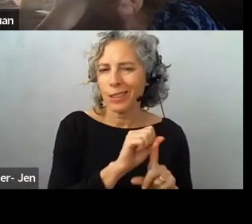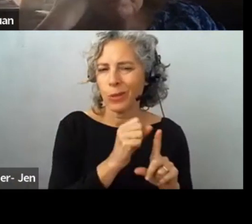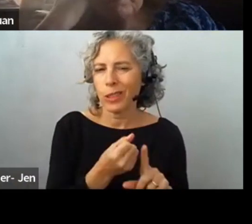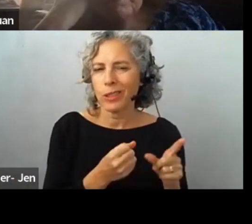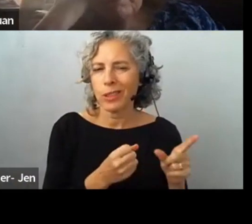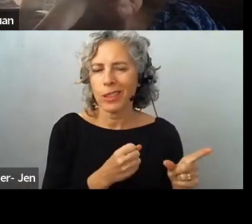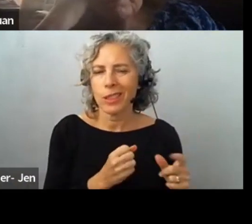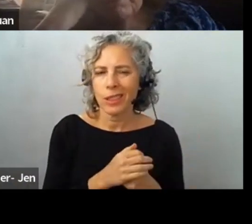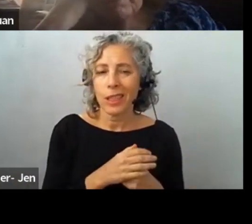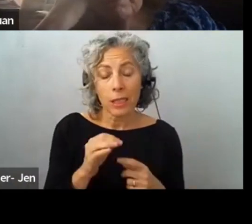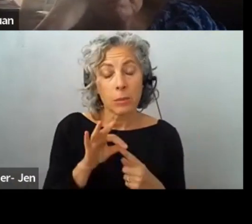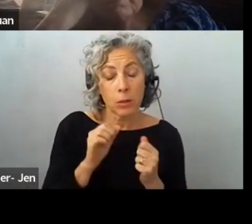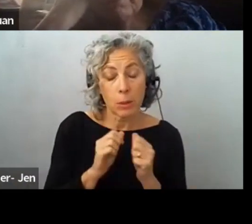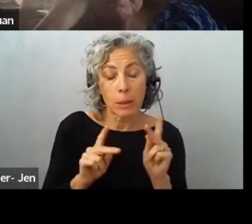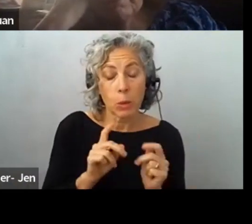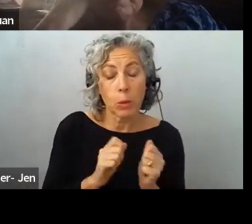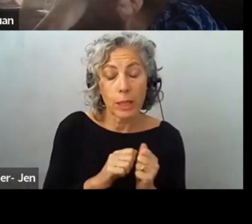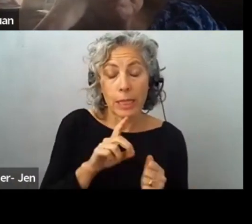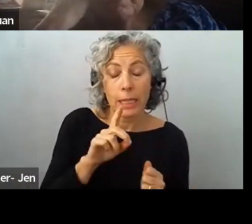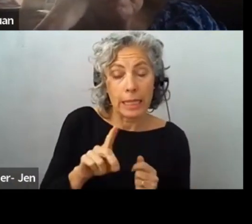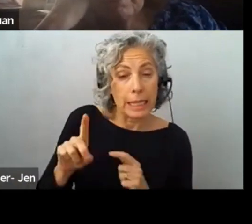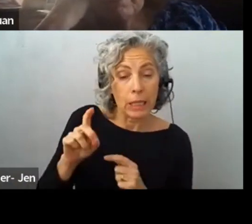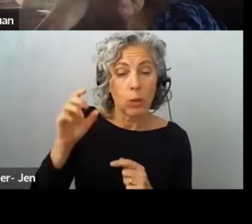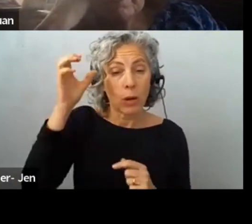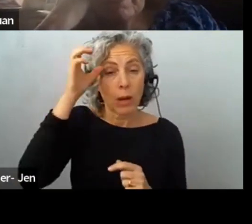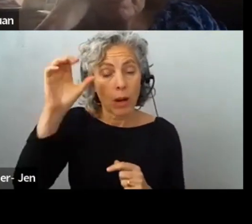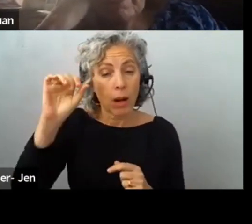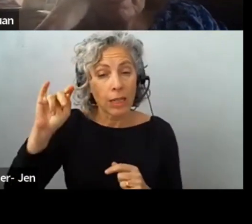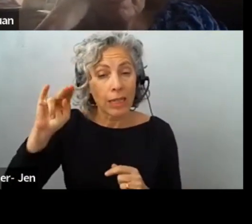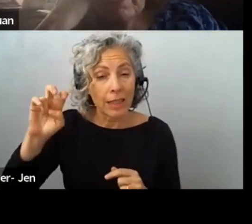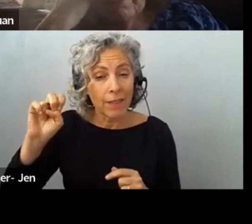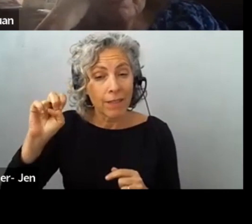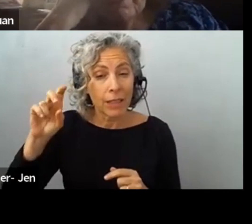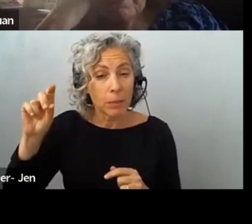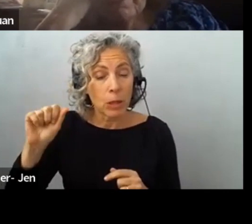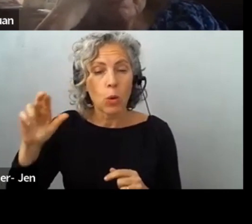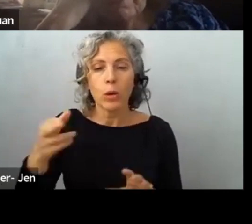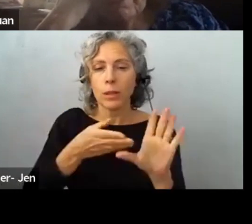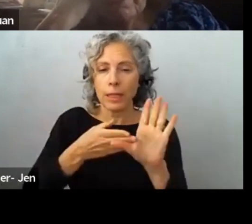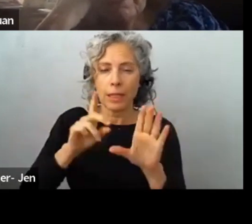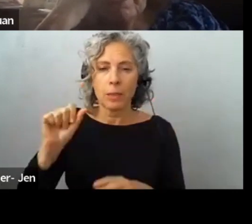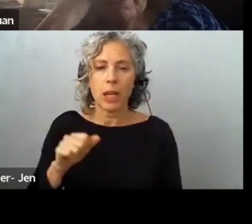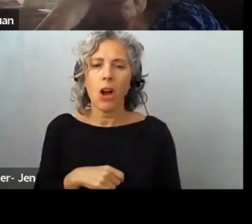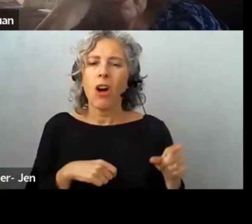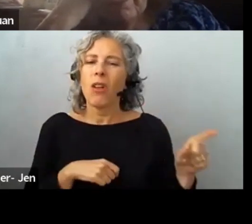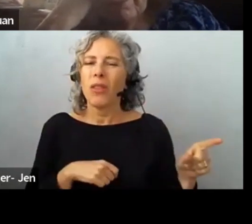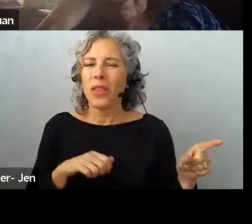that's especially the case with people with developmental cognitive disabilities and psychiatric disabilities. So oh, they're autistic, they have